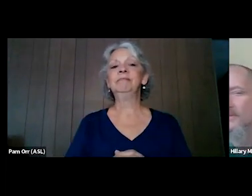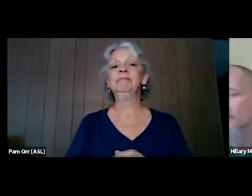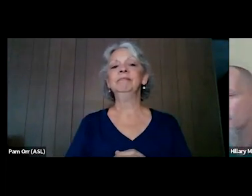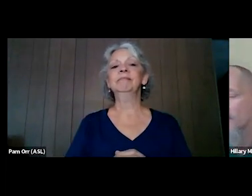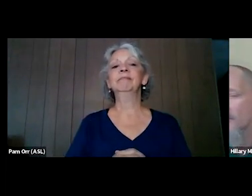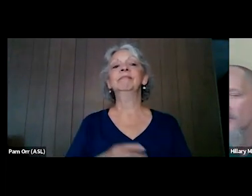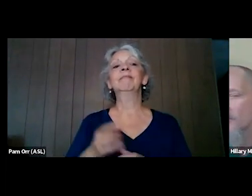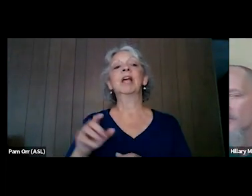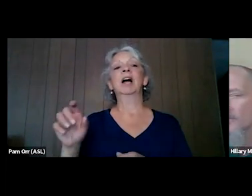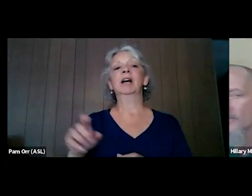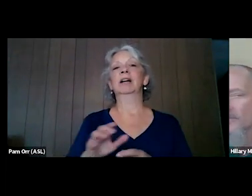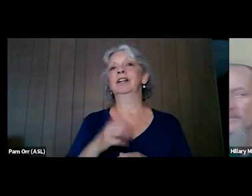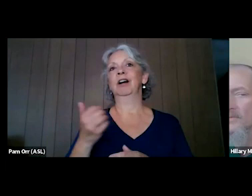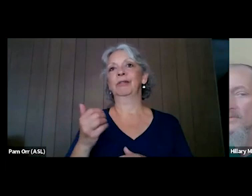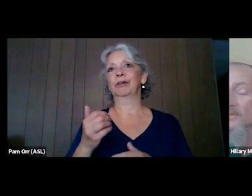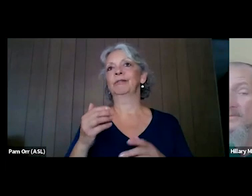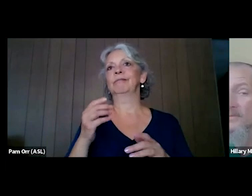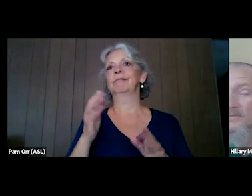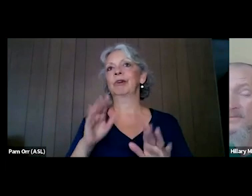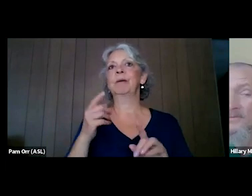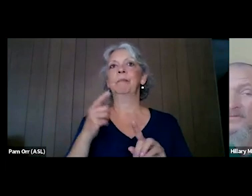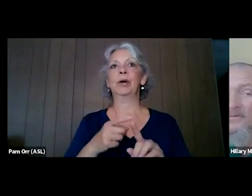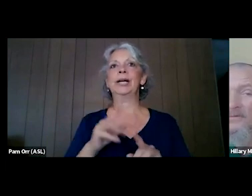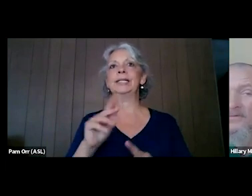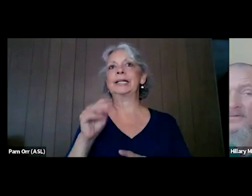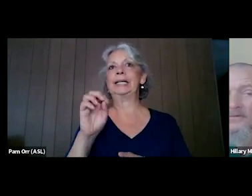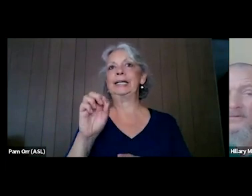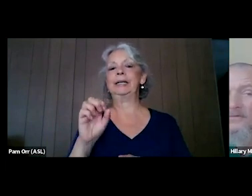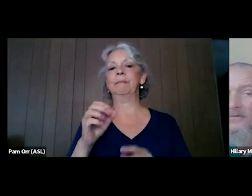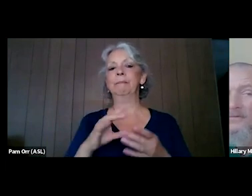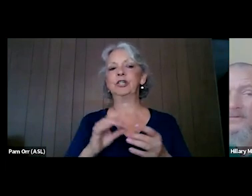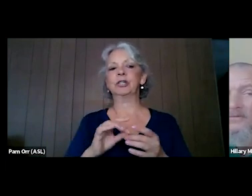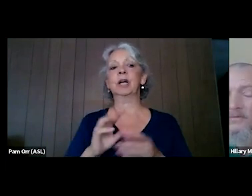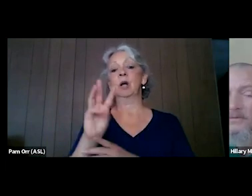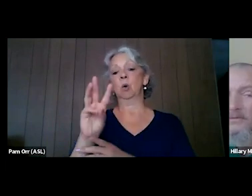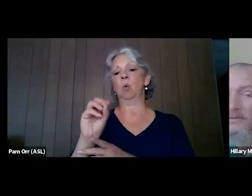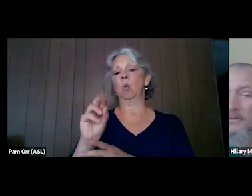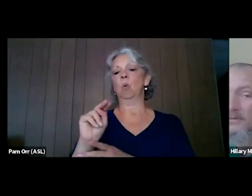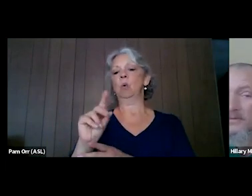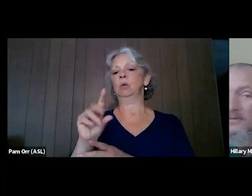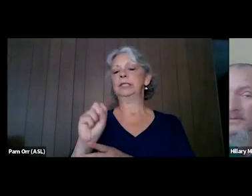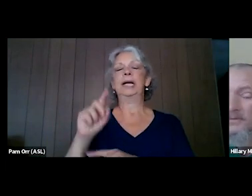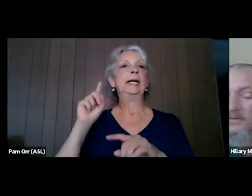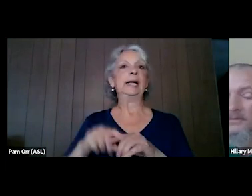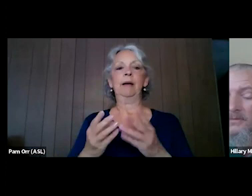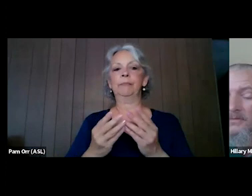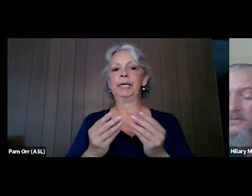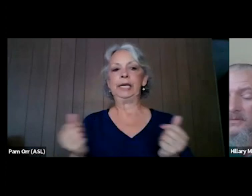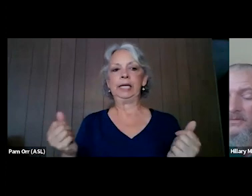This is another great point, as Kate mentioned earlier. So wounds from xylazine cannot be healed and inevitably lead to amputation.